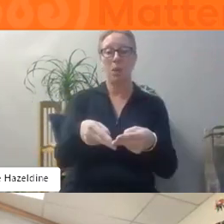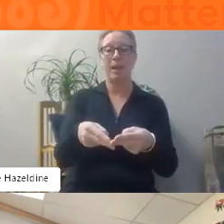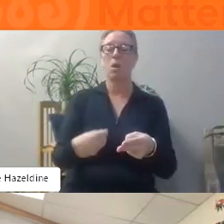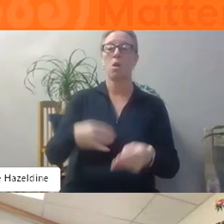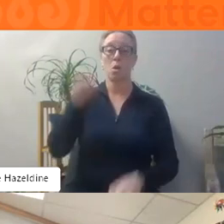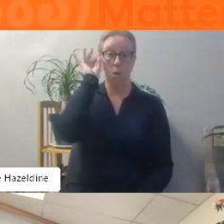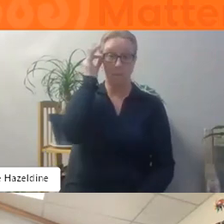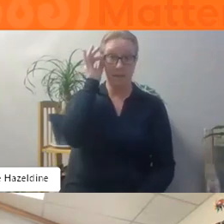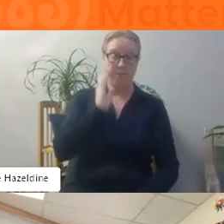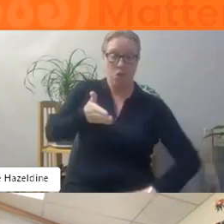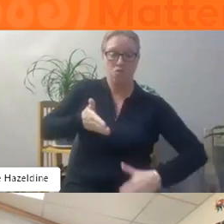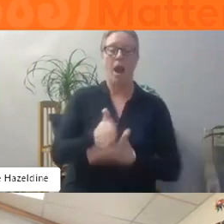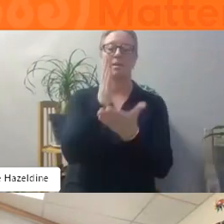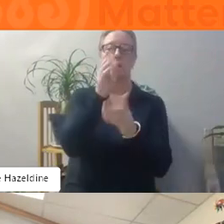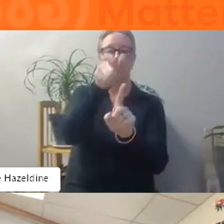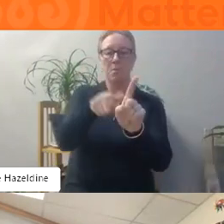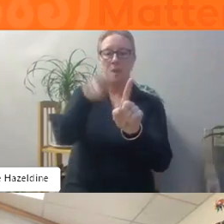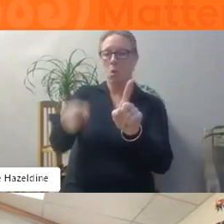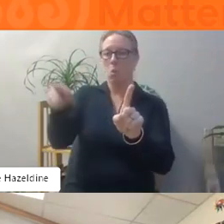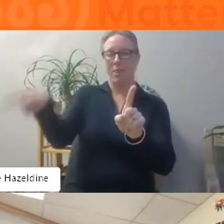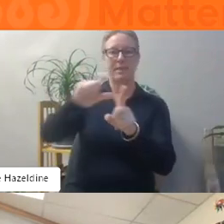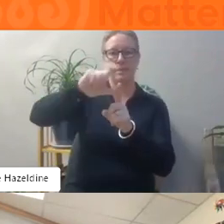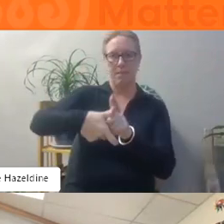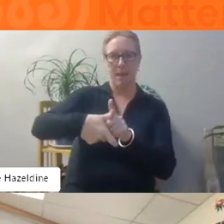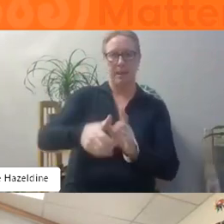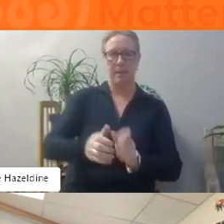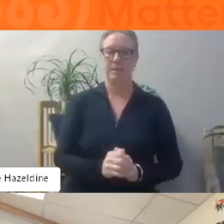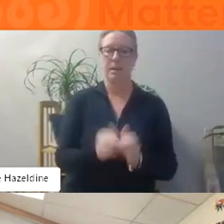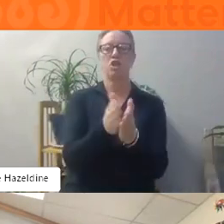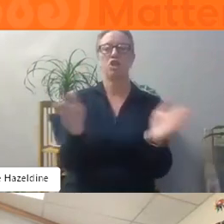Rights of Persons With Disabilities in its general comment number 4